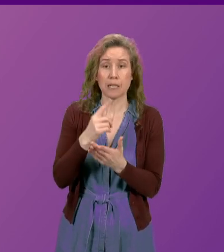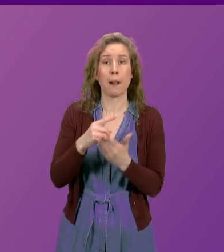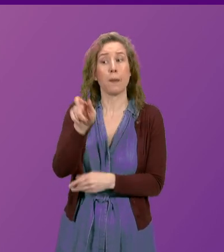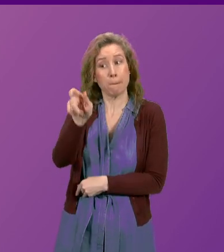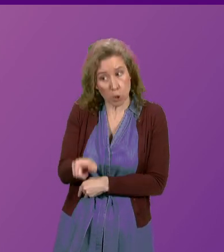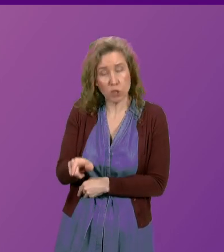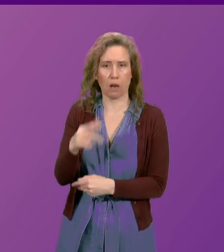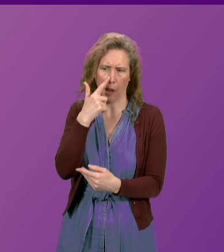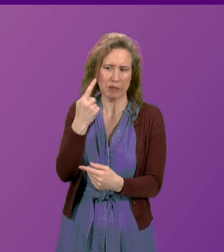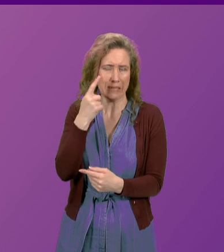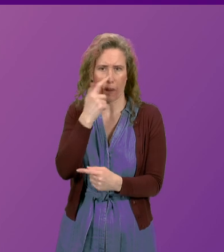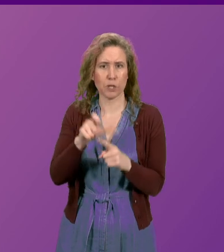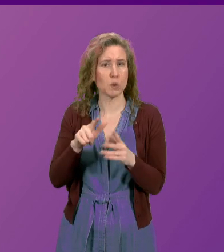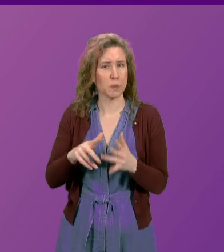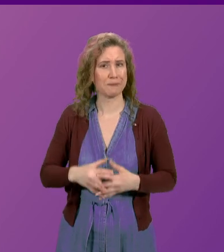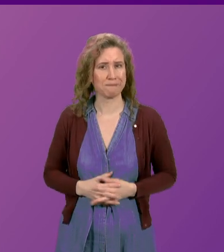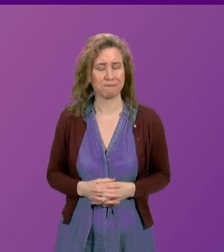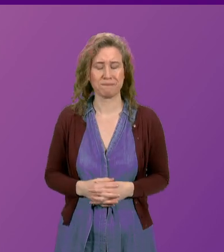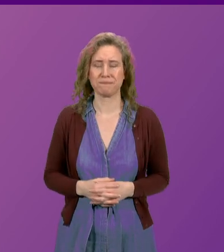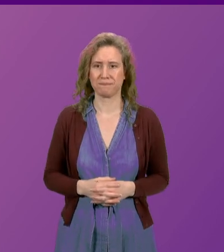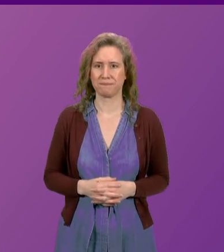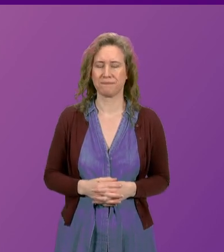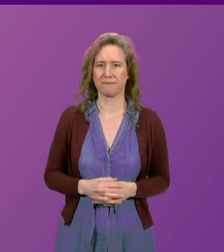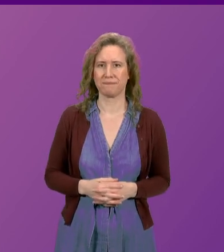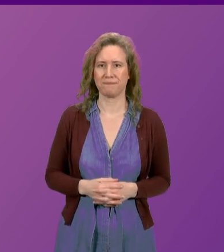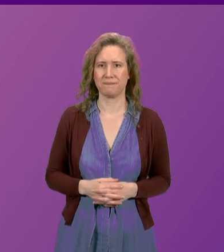I will see what can be done to address the issues that he puts to me.